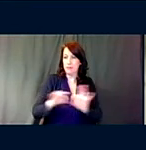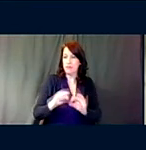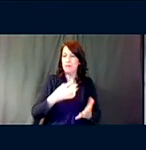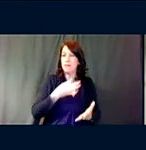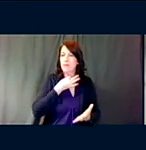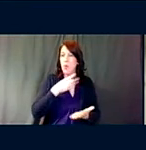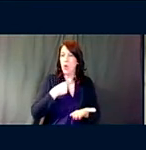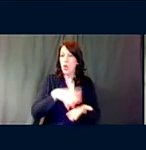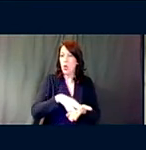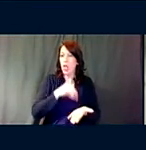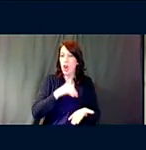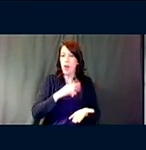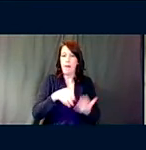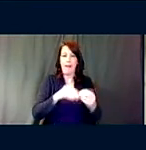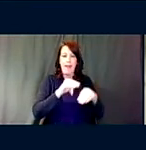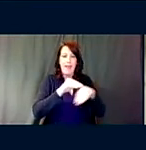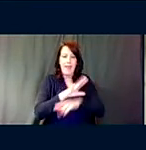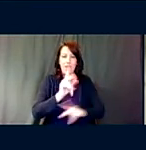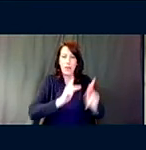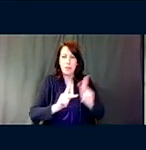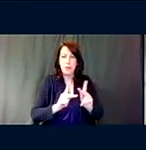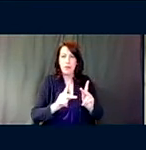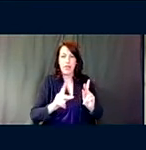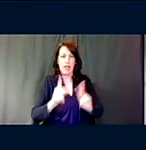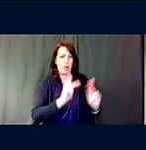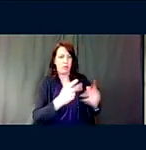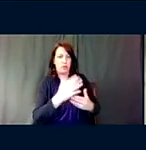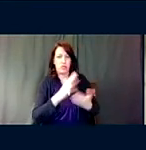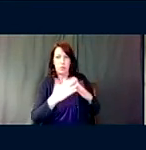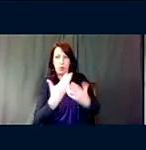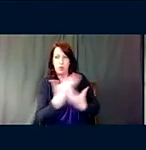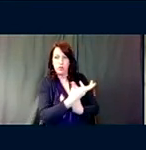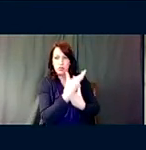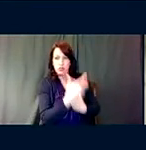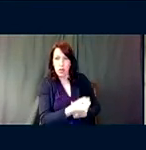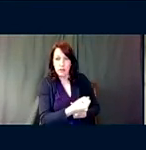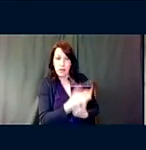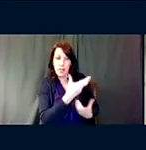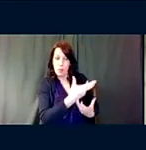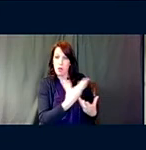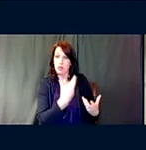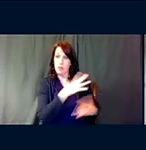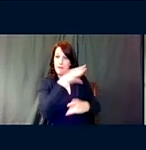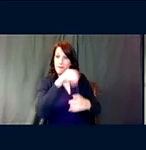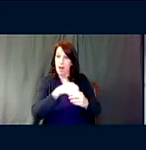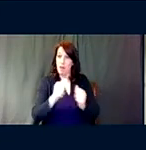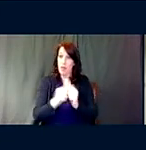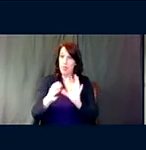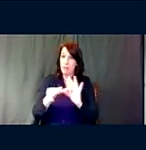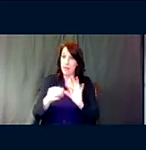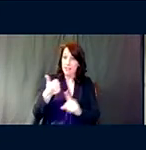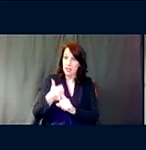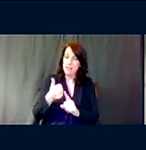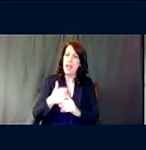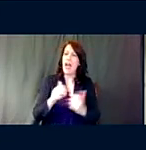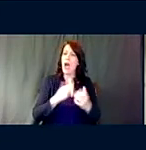HAS BEEN SUBSTANTIAL, WHAT DID YOU LEARN FROM WORKING WITH INFLUENTIAL PEOPLE TRUSTED BY THE COMMUNITY, DID THEY WANT TO HAVE A SAY IN THE MESSAGE